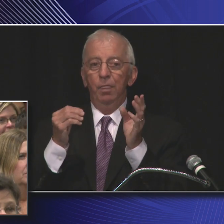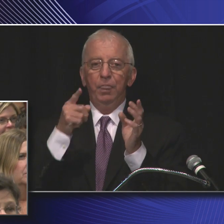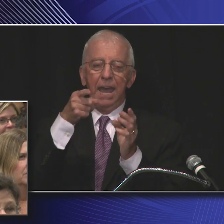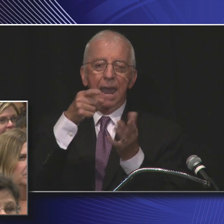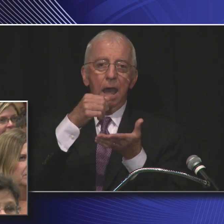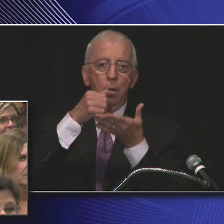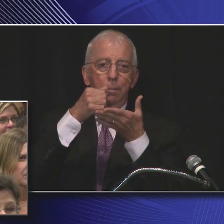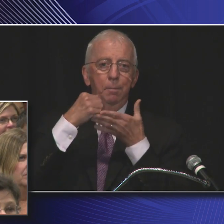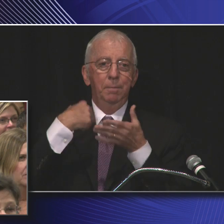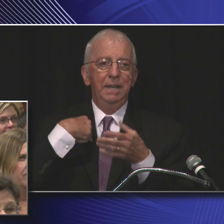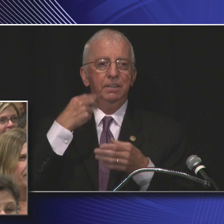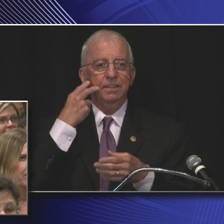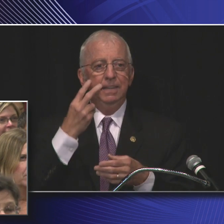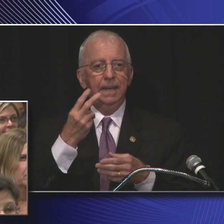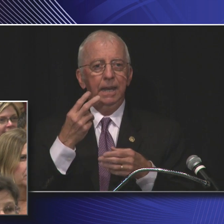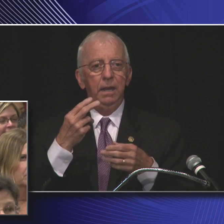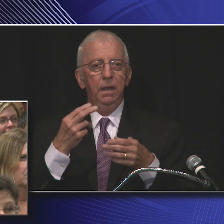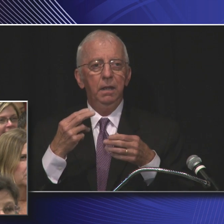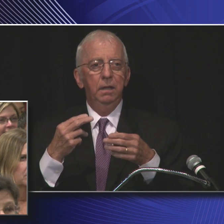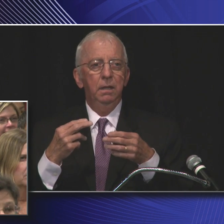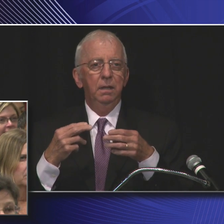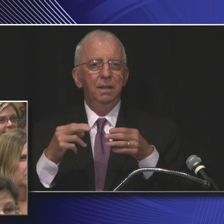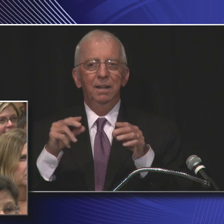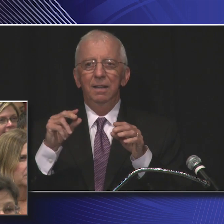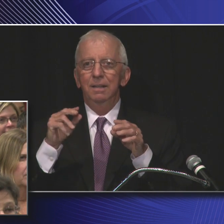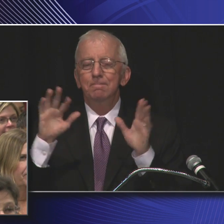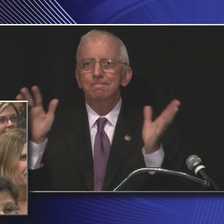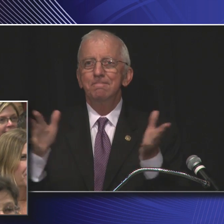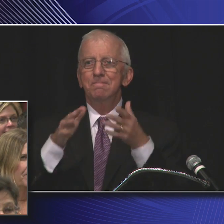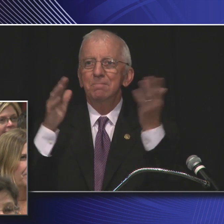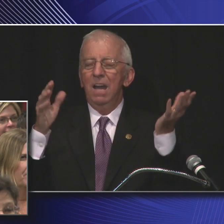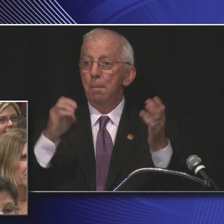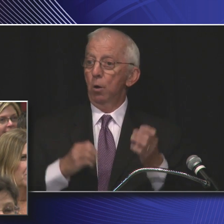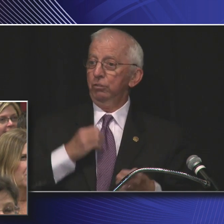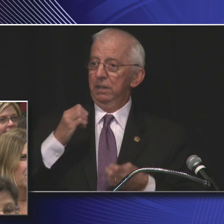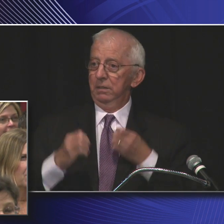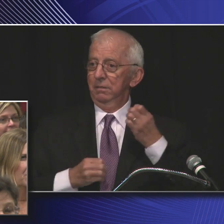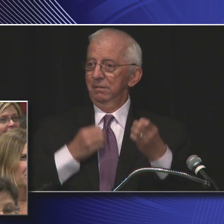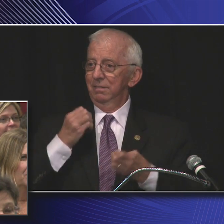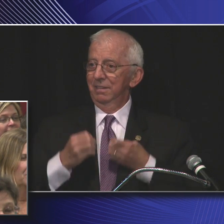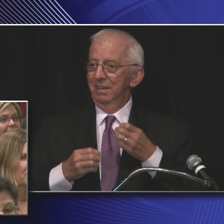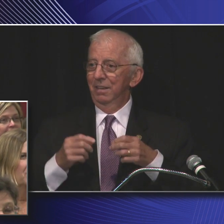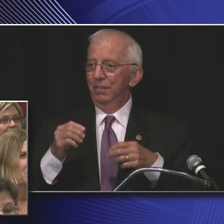And they help me see emotion.